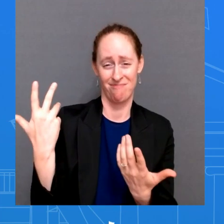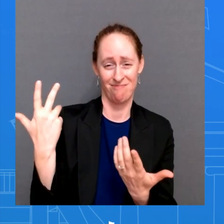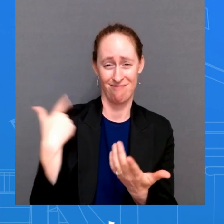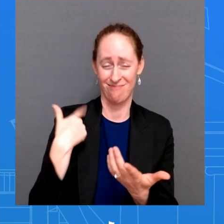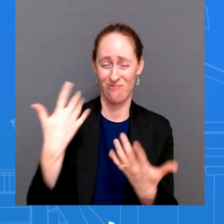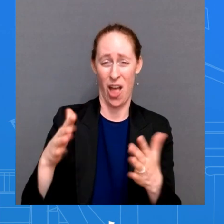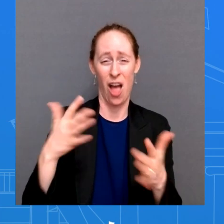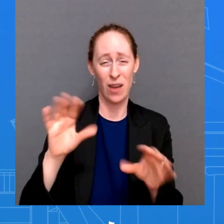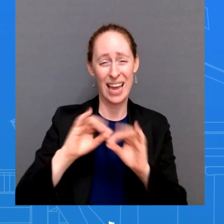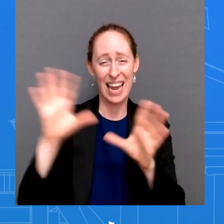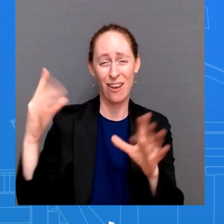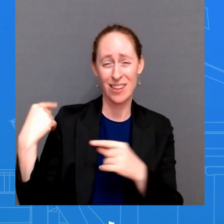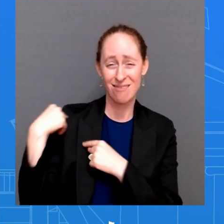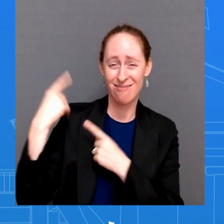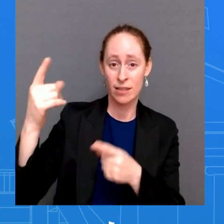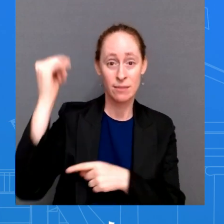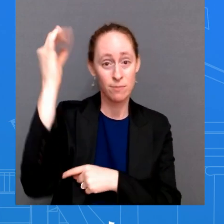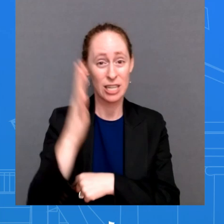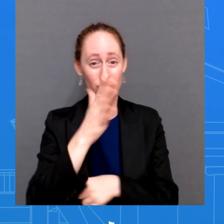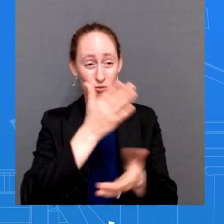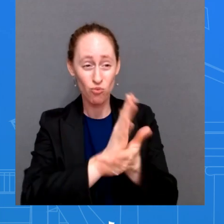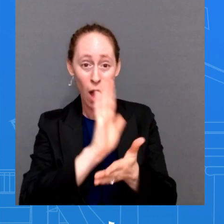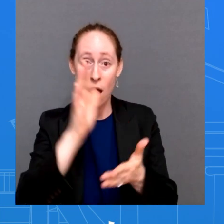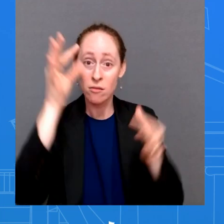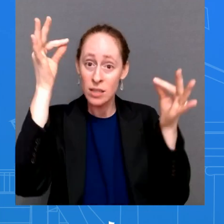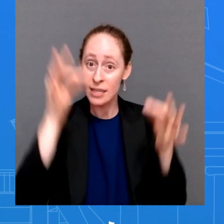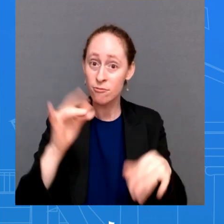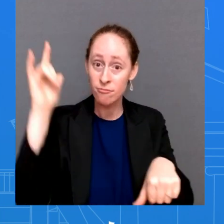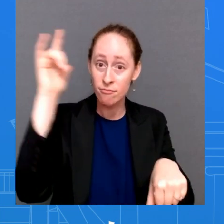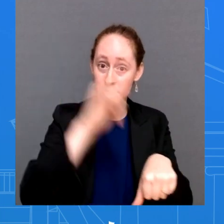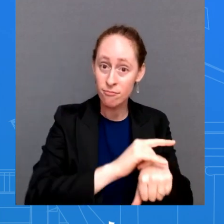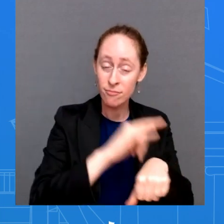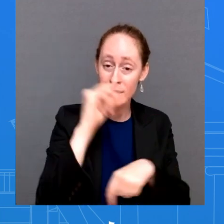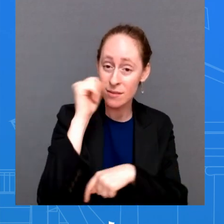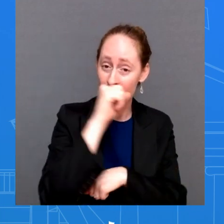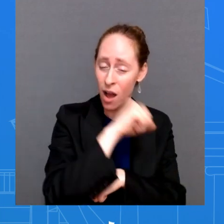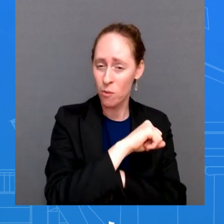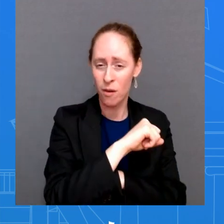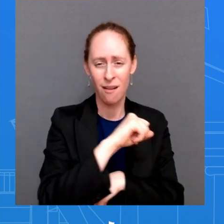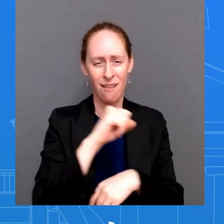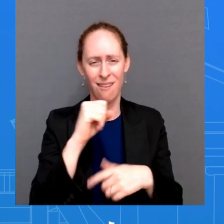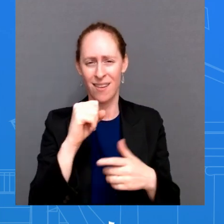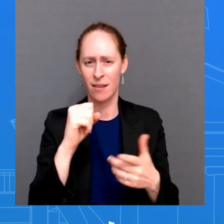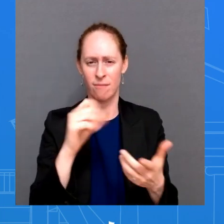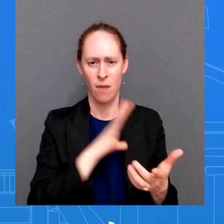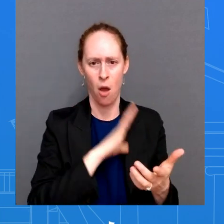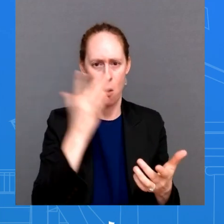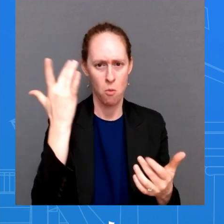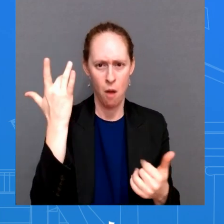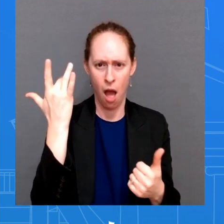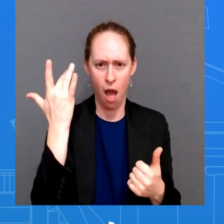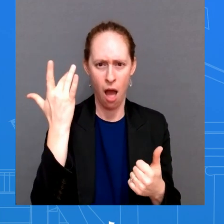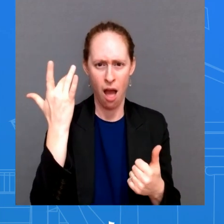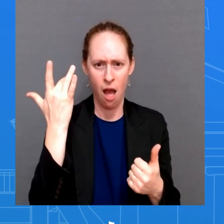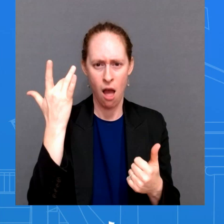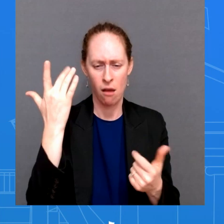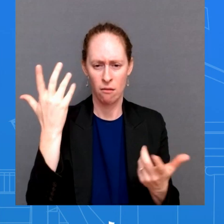The Press: She has a right. Yes, you've been clear that she has a right to go, but why is it so hard for the President just to say, "She's a brave trailblazer,